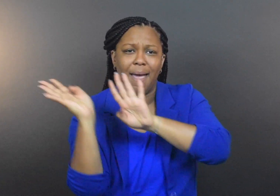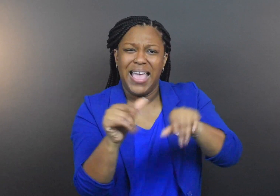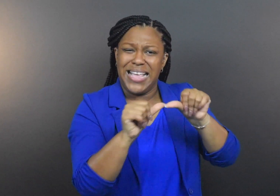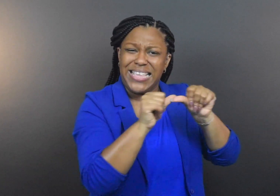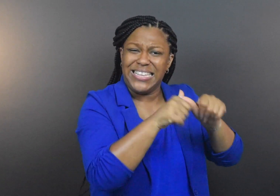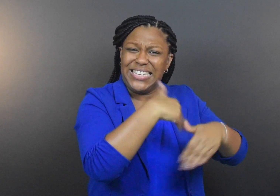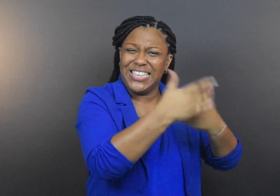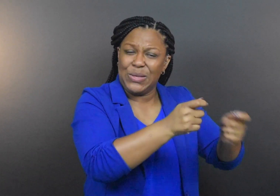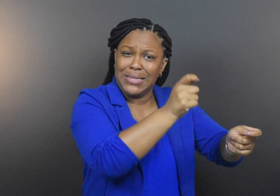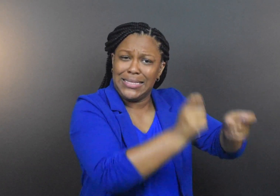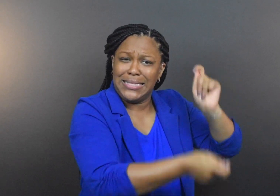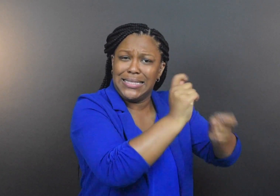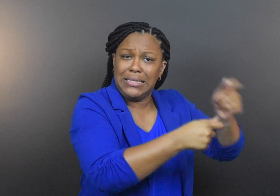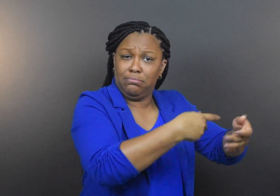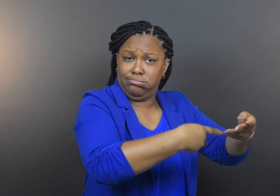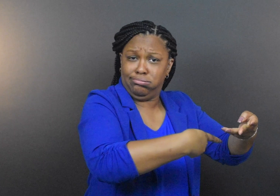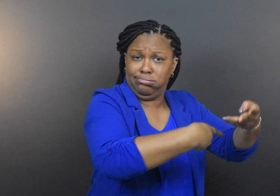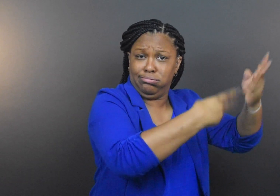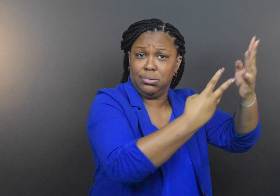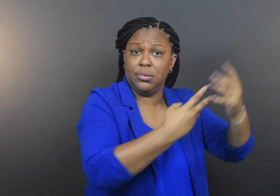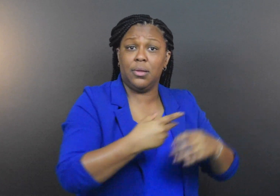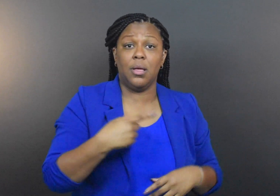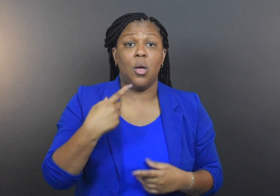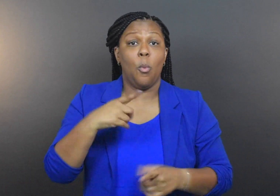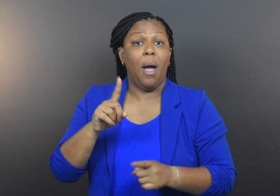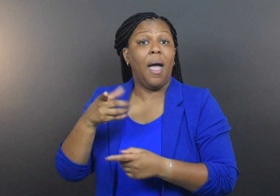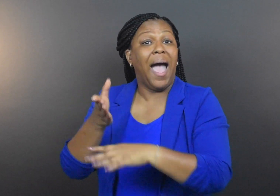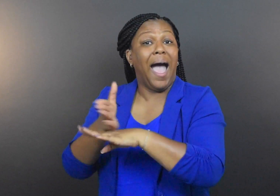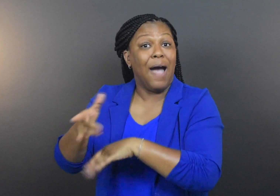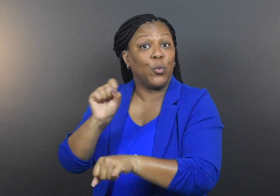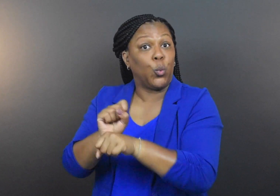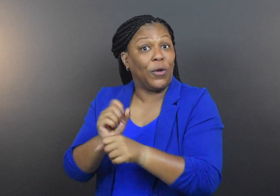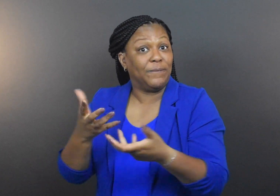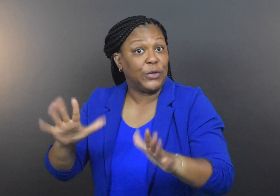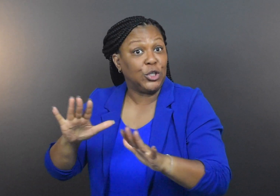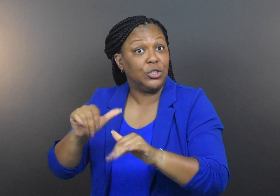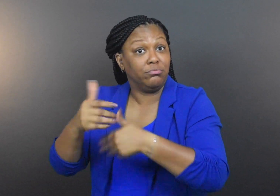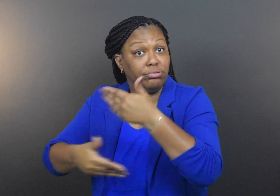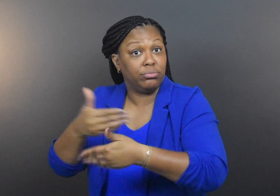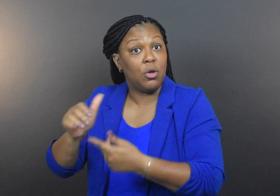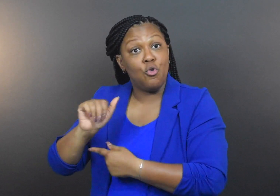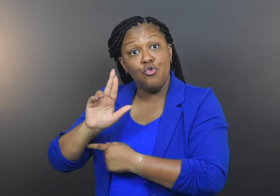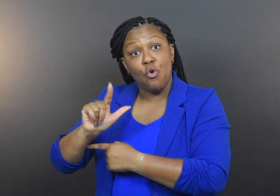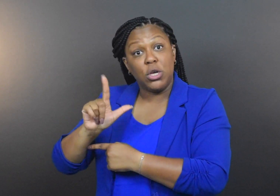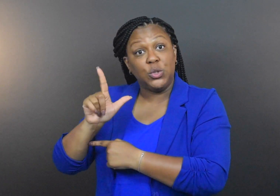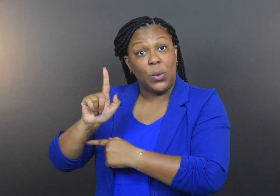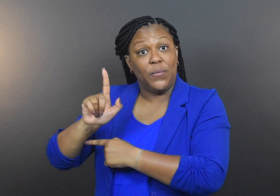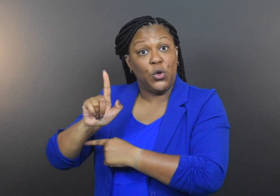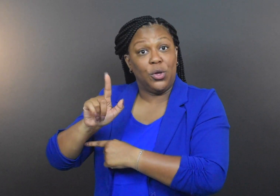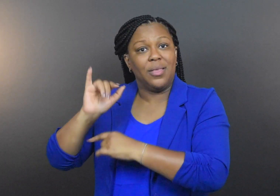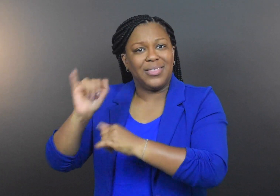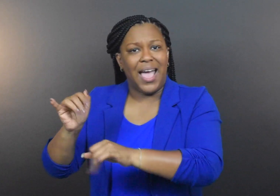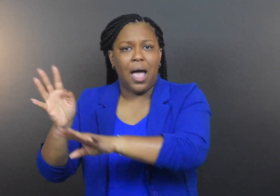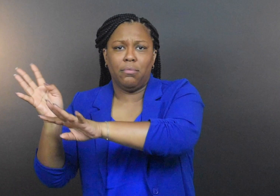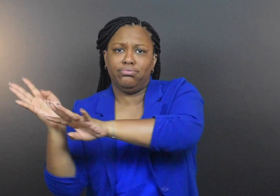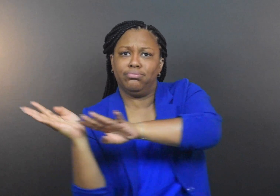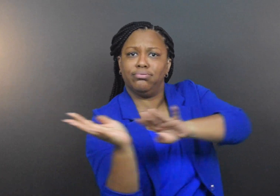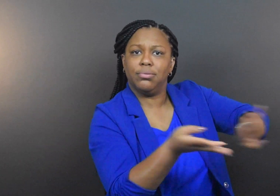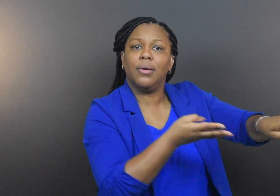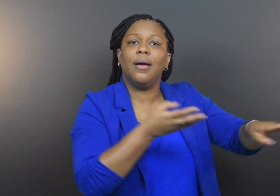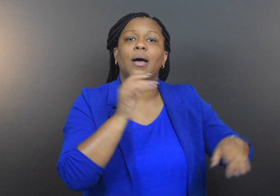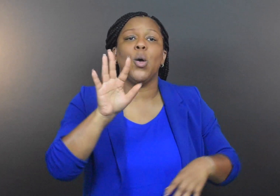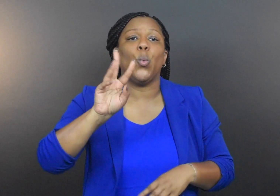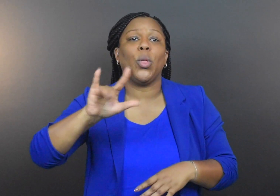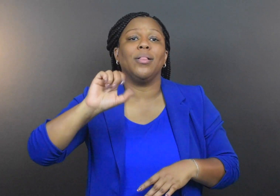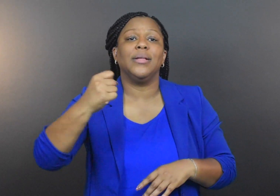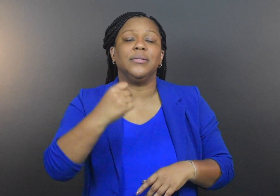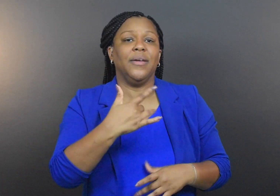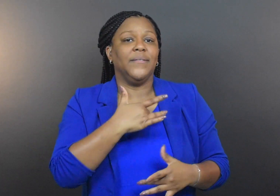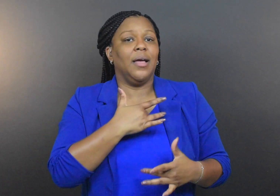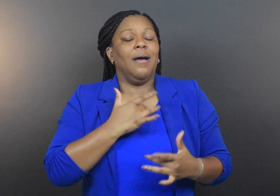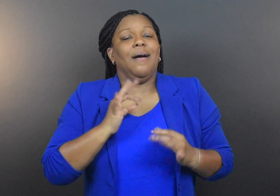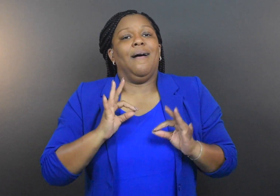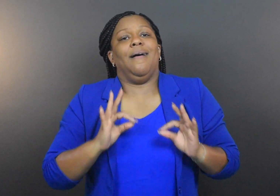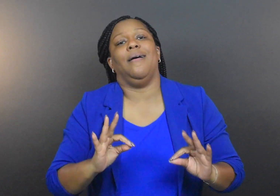just after it began work, August 21 rolled around along with Wil’s heartfelt goodbye via webcam.